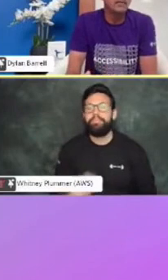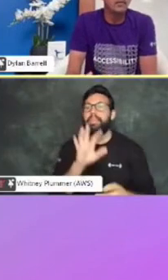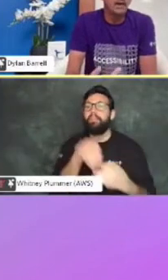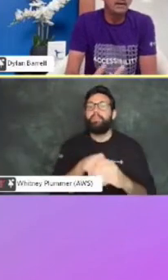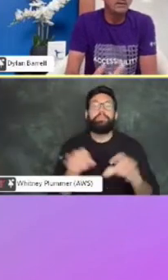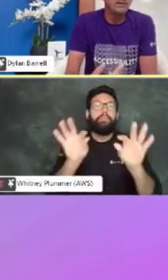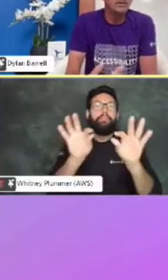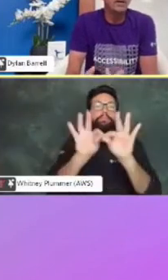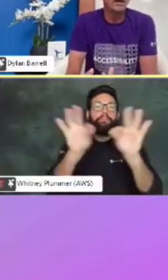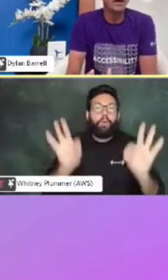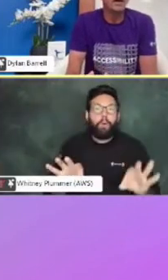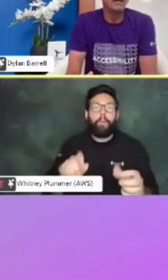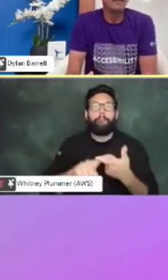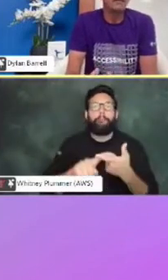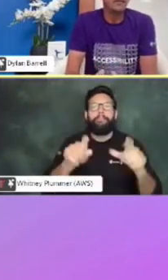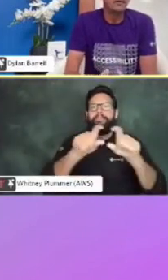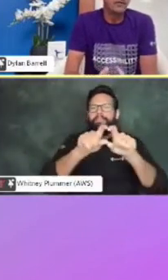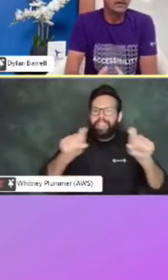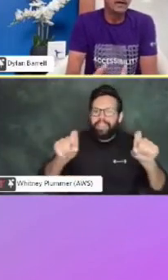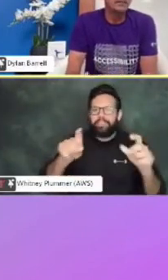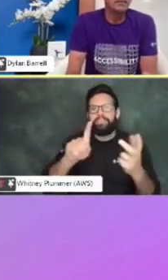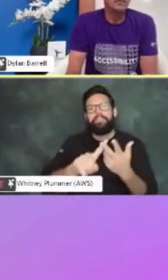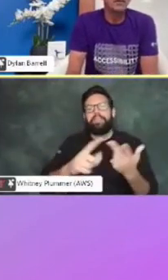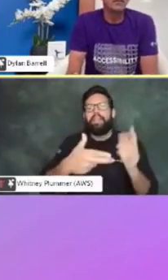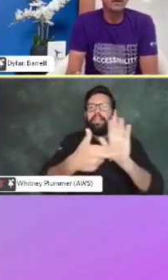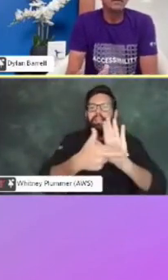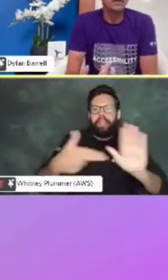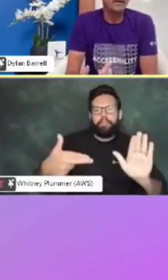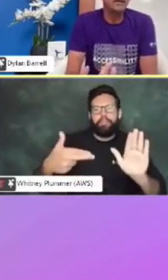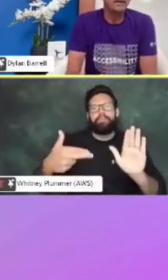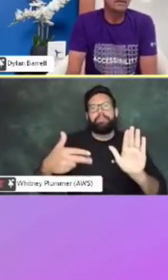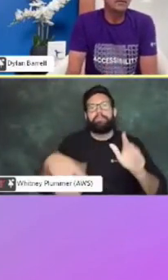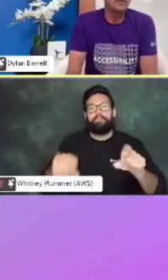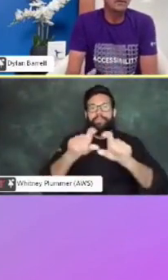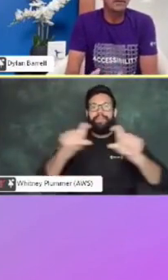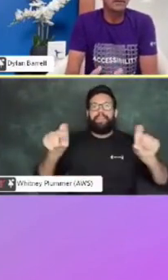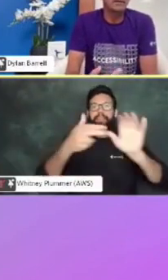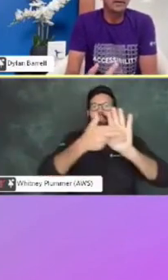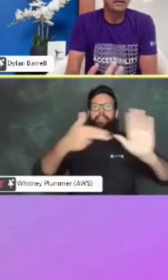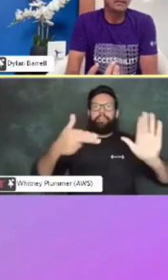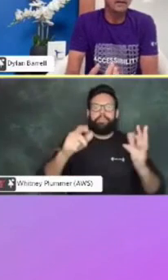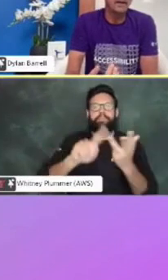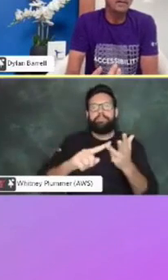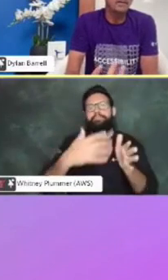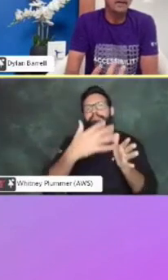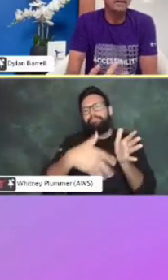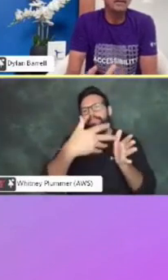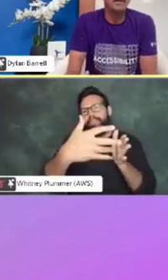form labels, form field labels, we cover data tables, we cover data table header semantics,